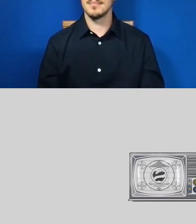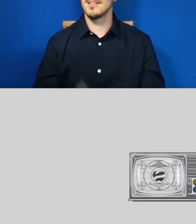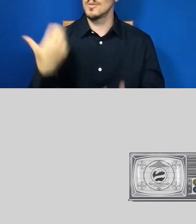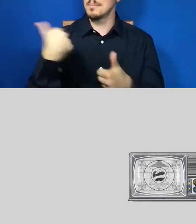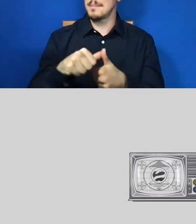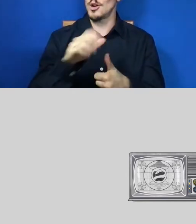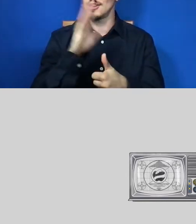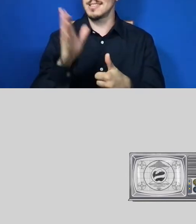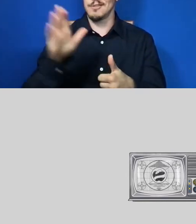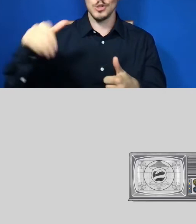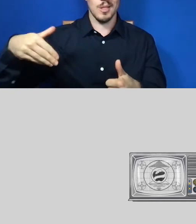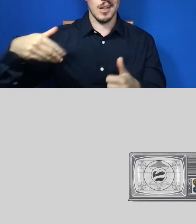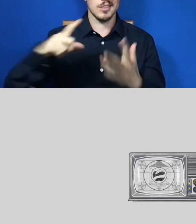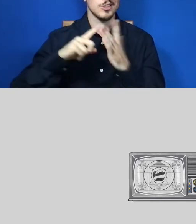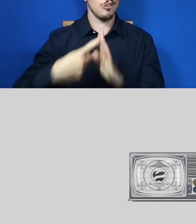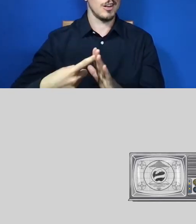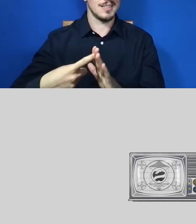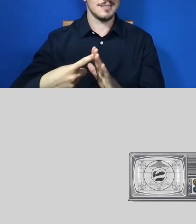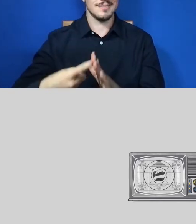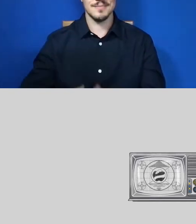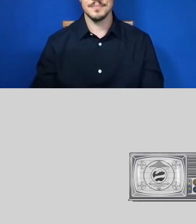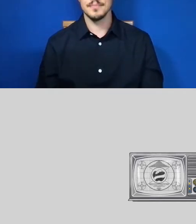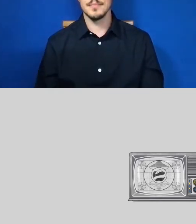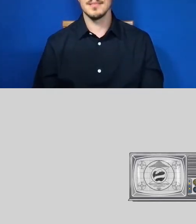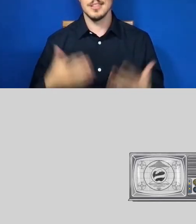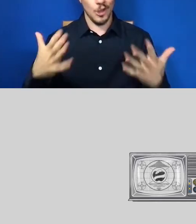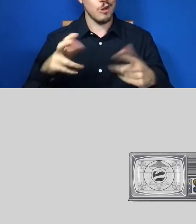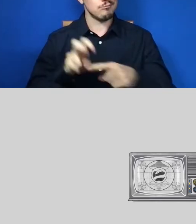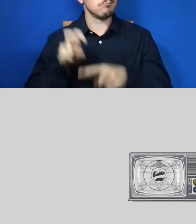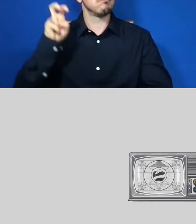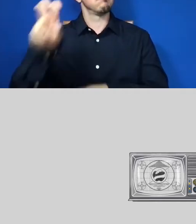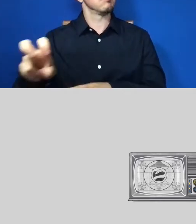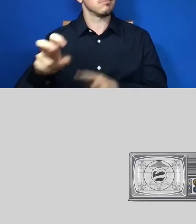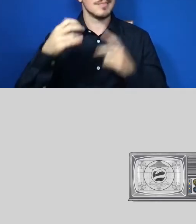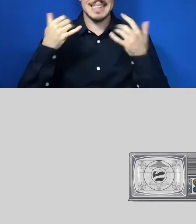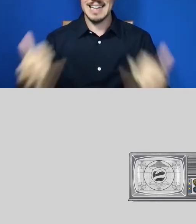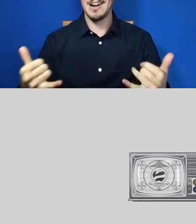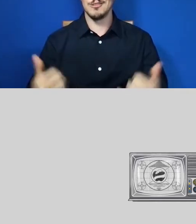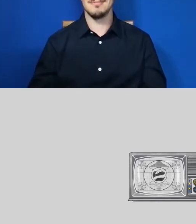Now remember, it's never too late to get started. So let's get started!